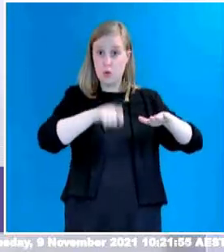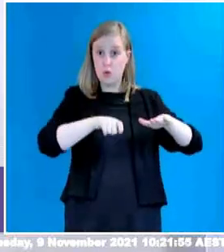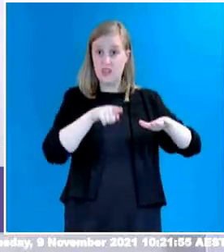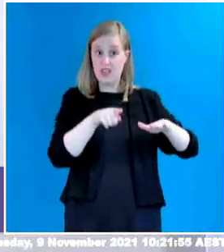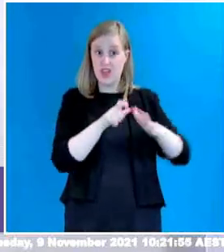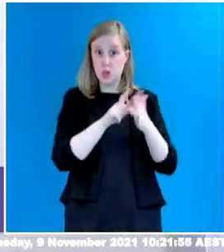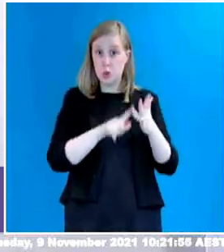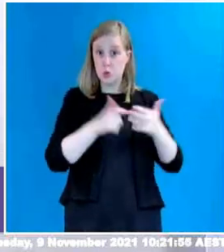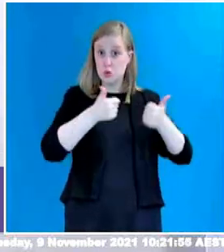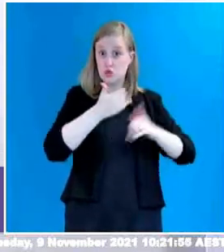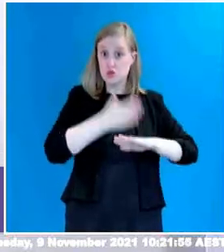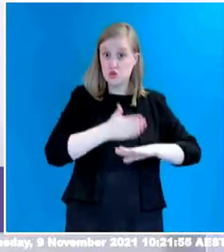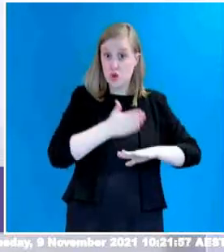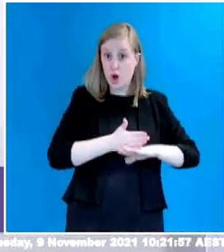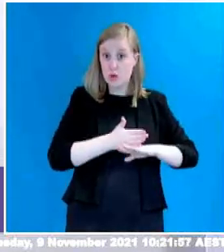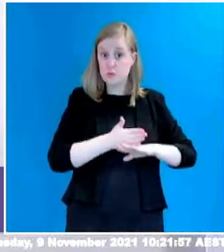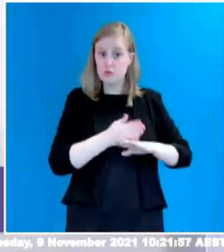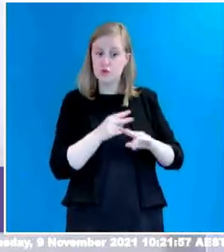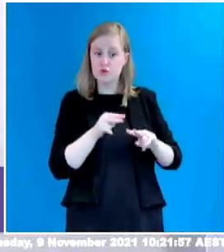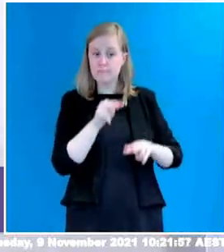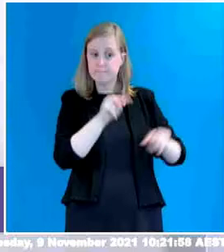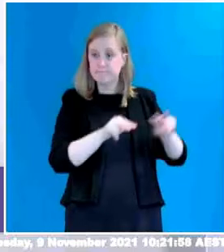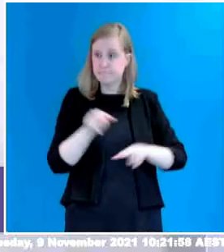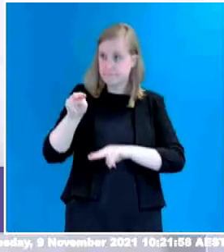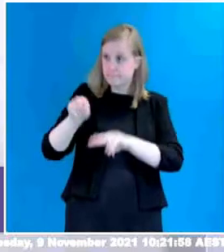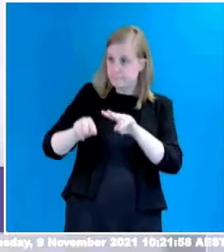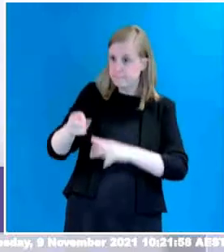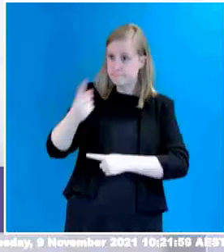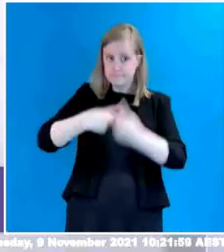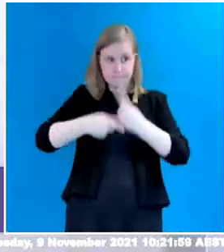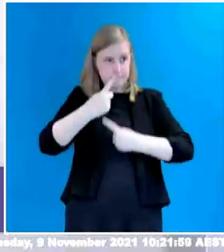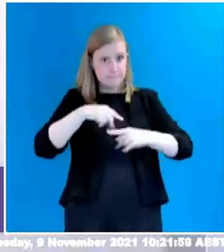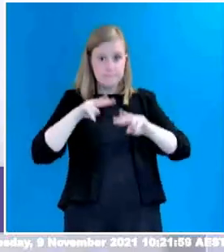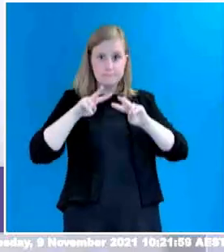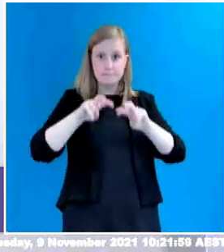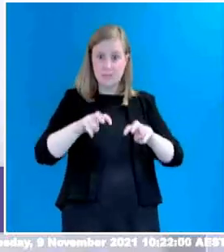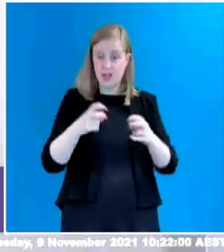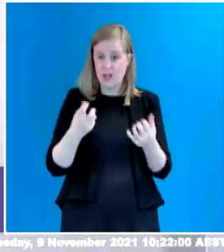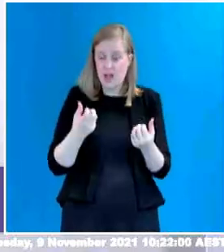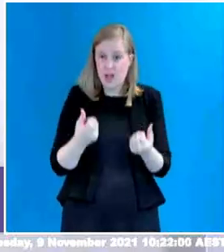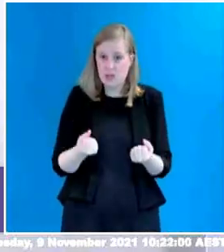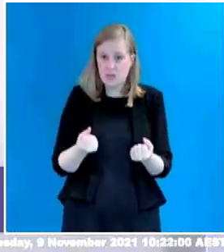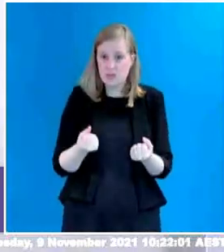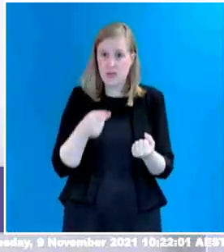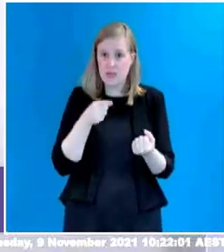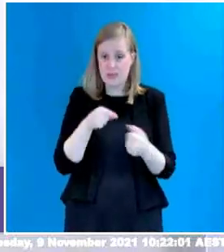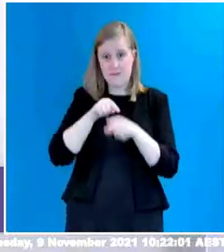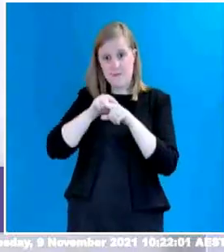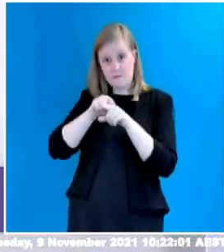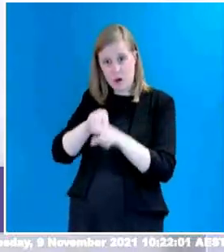Does it sit in the same way as the experience in the legislative assembly